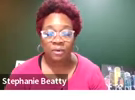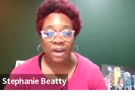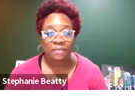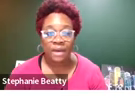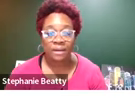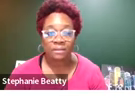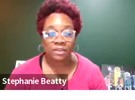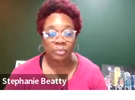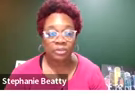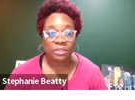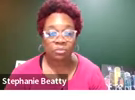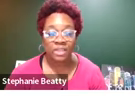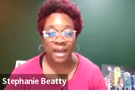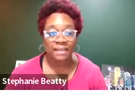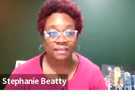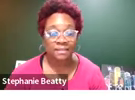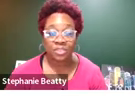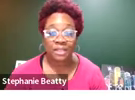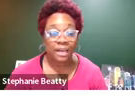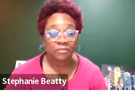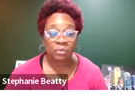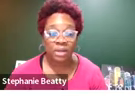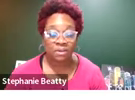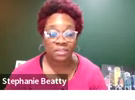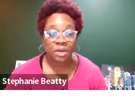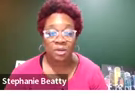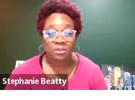and provide that Deaf person with access, just like everyone else.